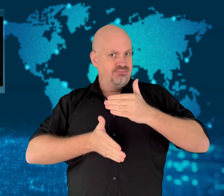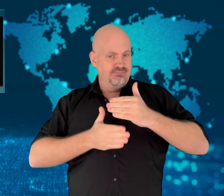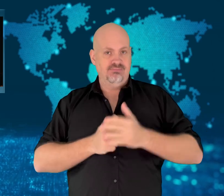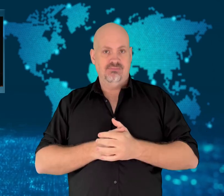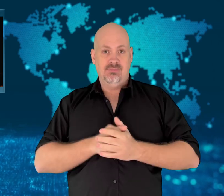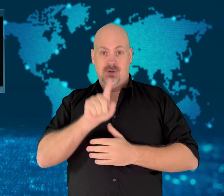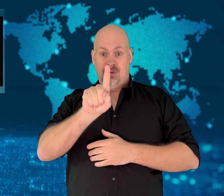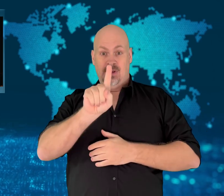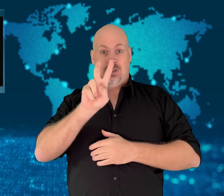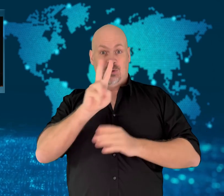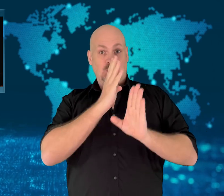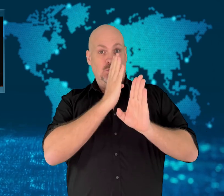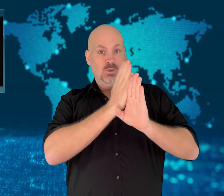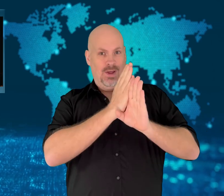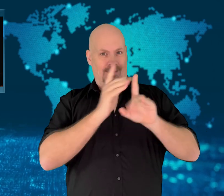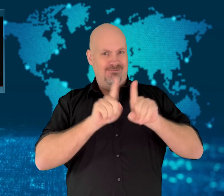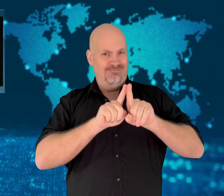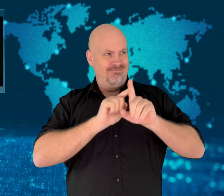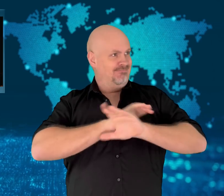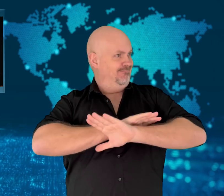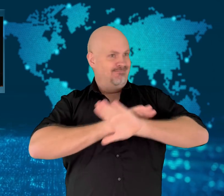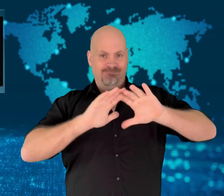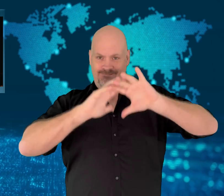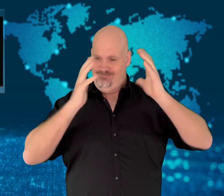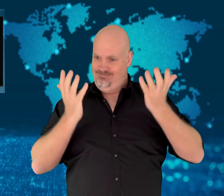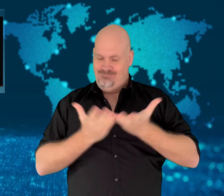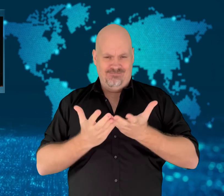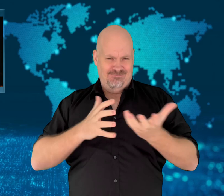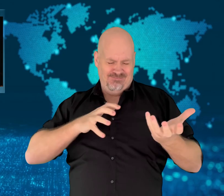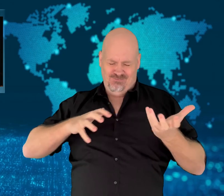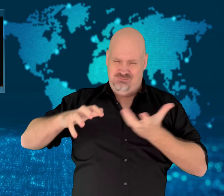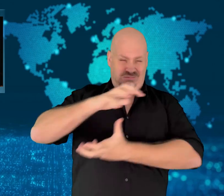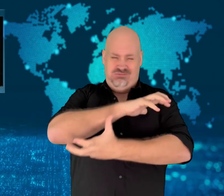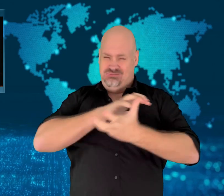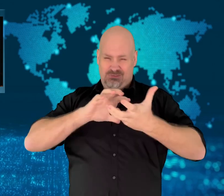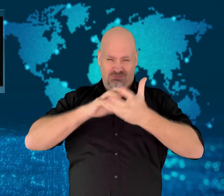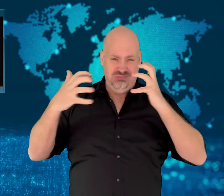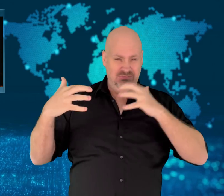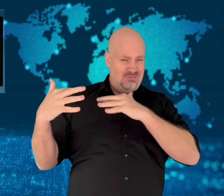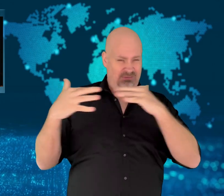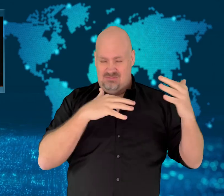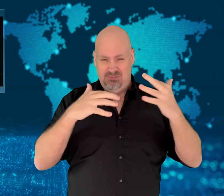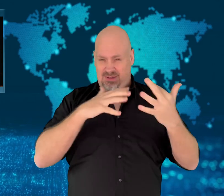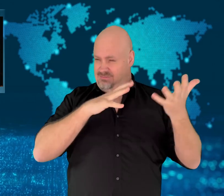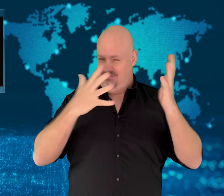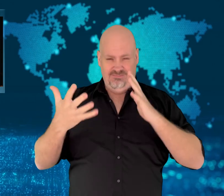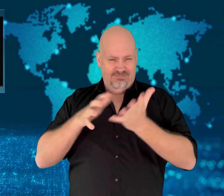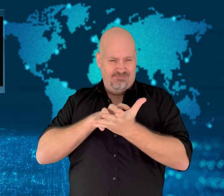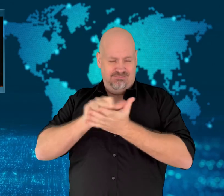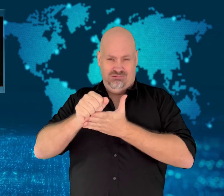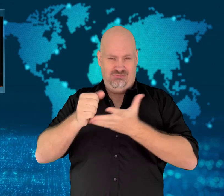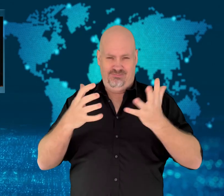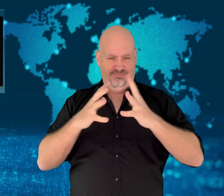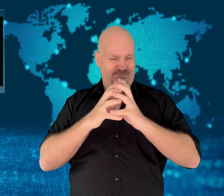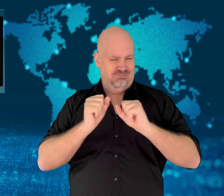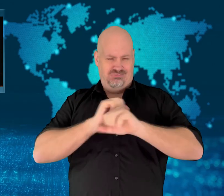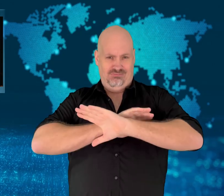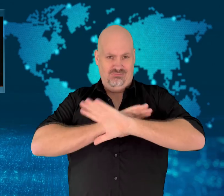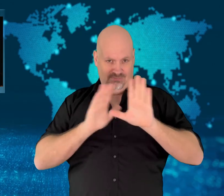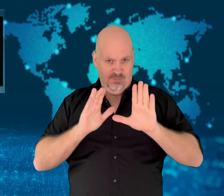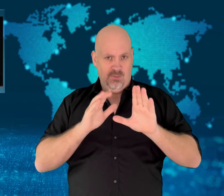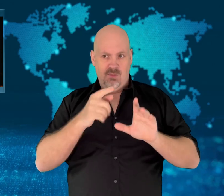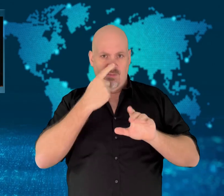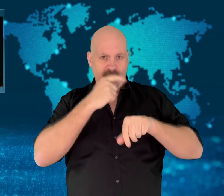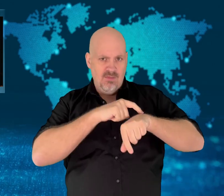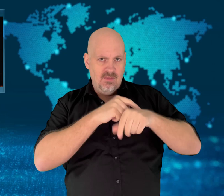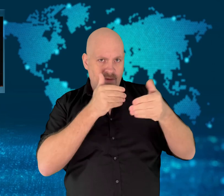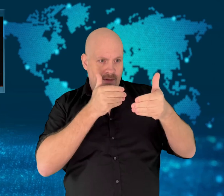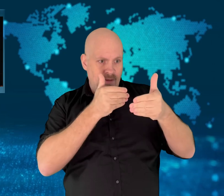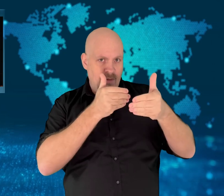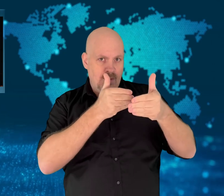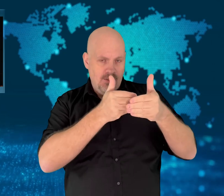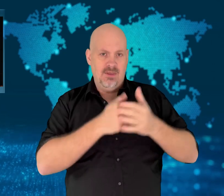When it is set close to midnight, it is to show the world is close to calamity.